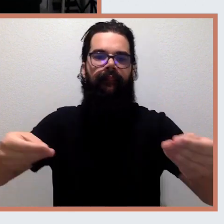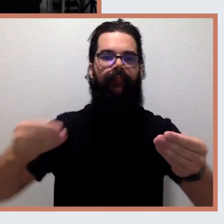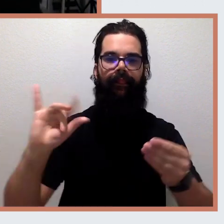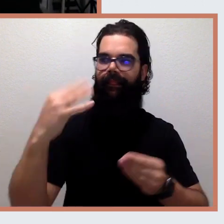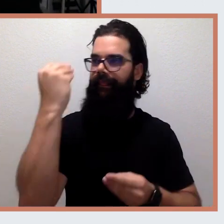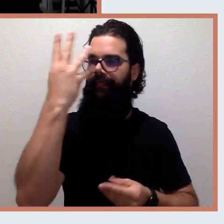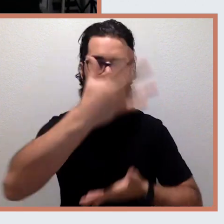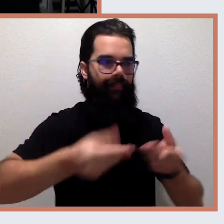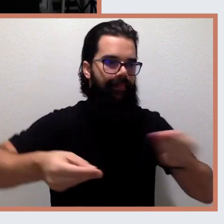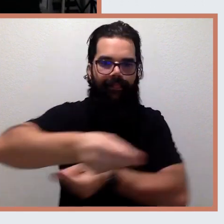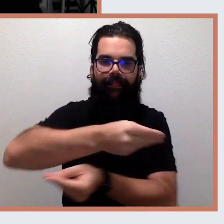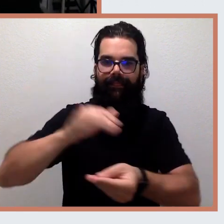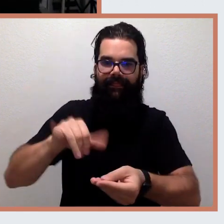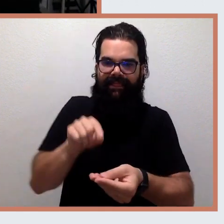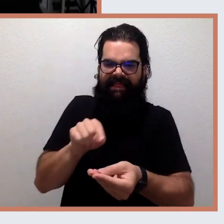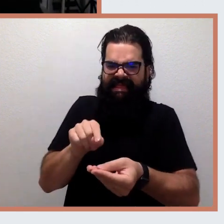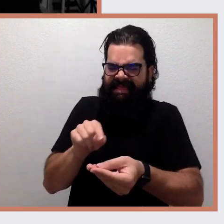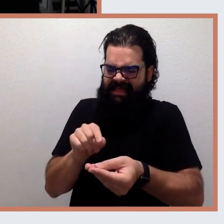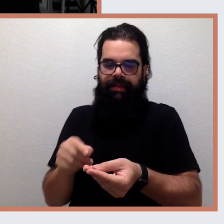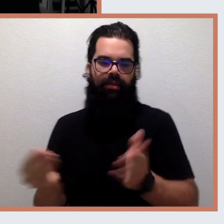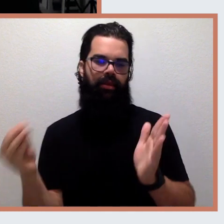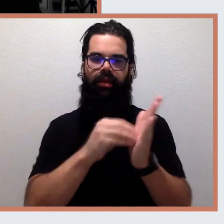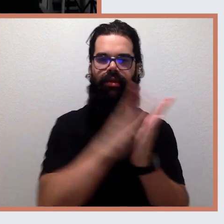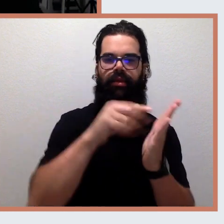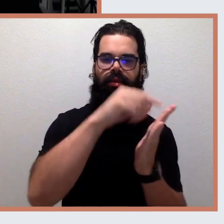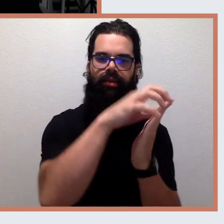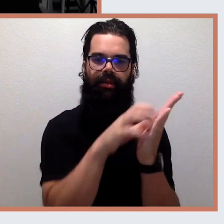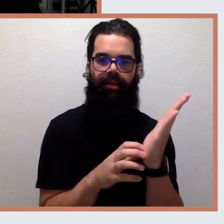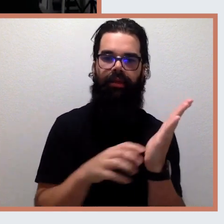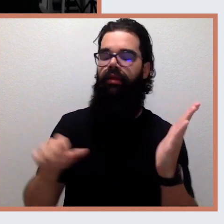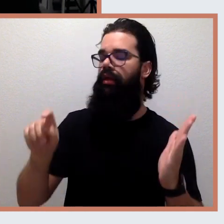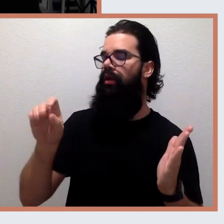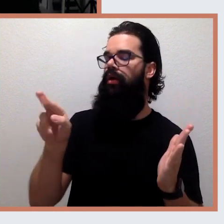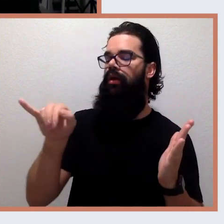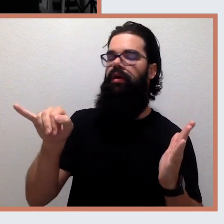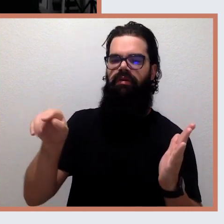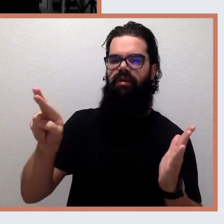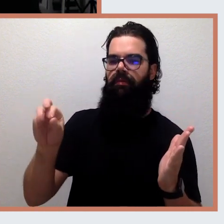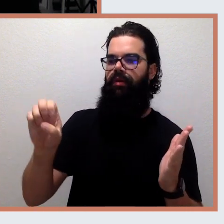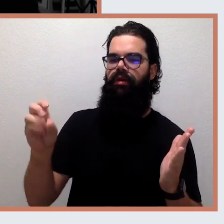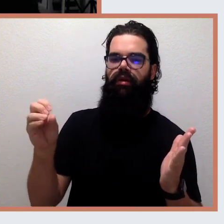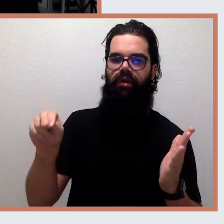like neighboring states that came in with headshots, resumes for this teen soap and the writer, her name was Tori Robinson,